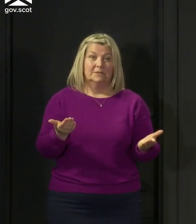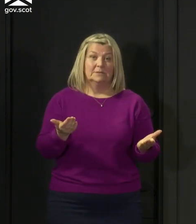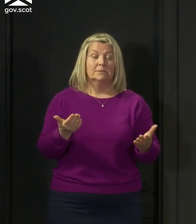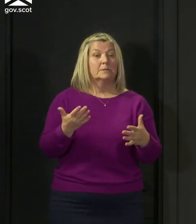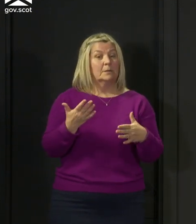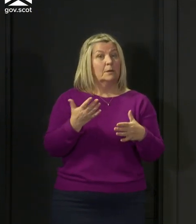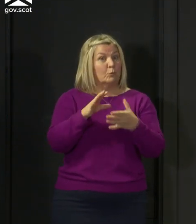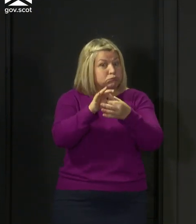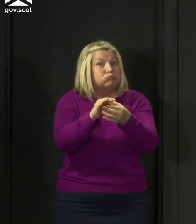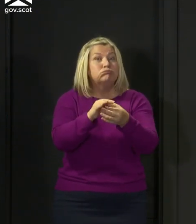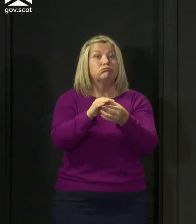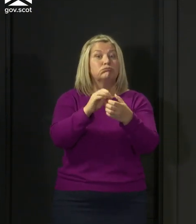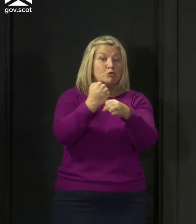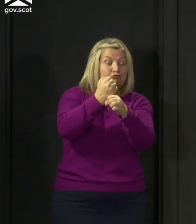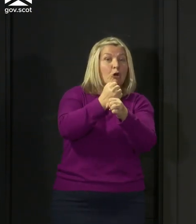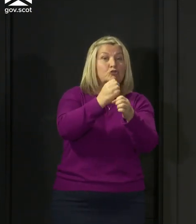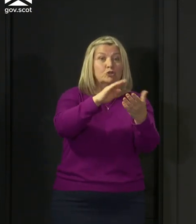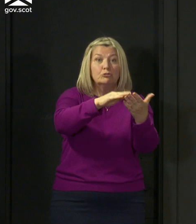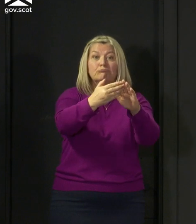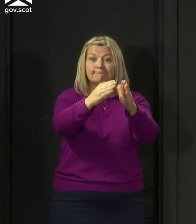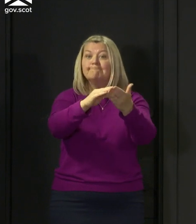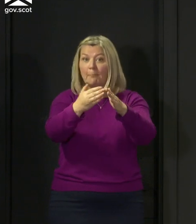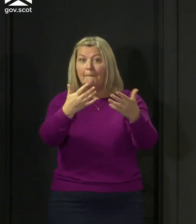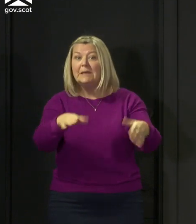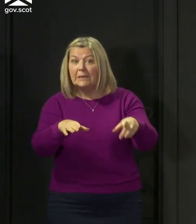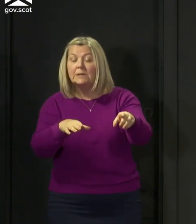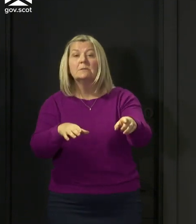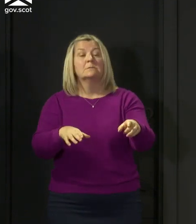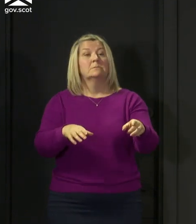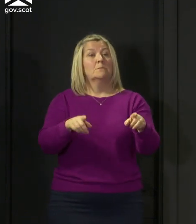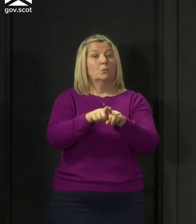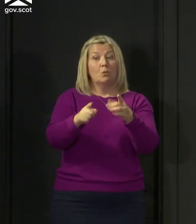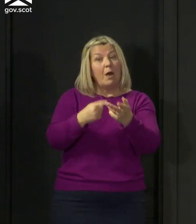construction, we are working with other sectors about getting new guidance in place that allows